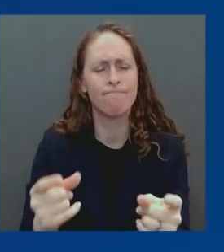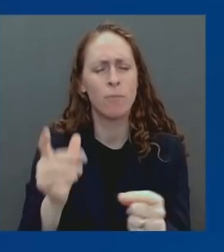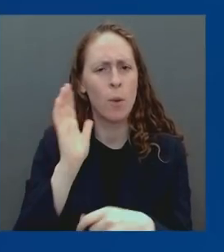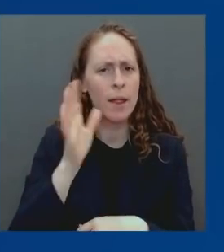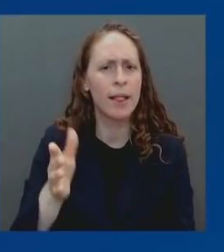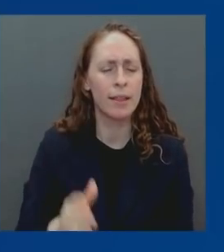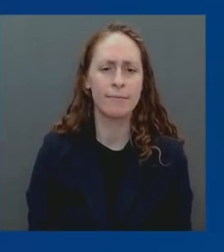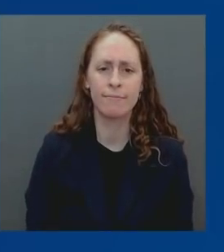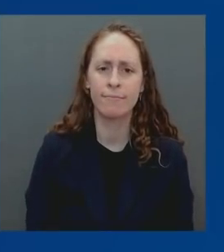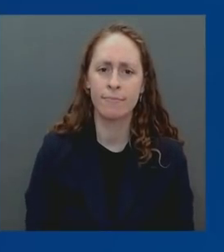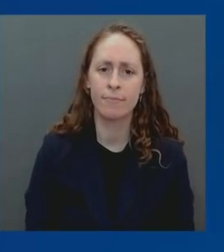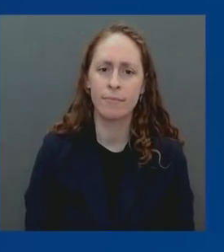will enable us to do so.